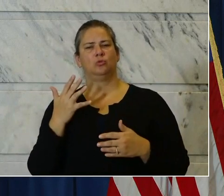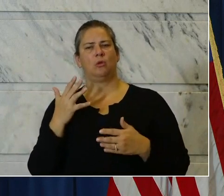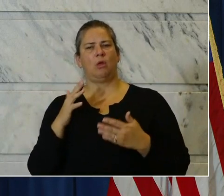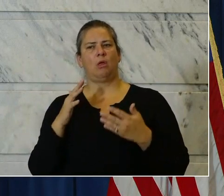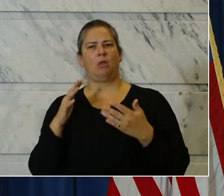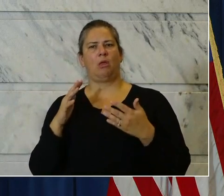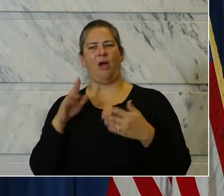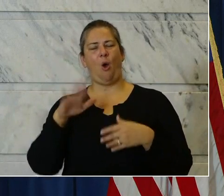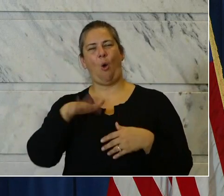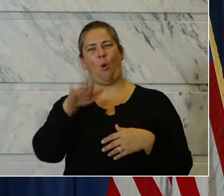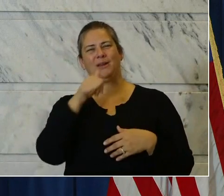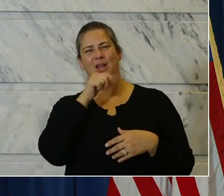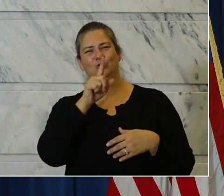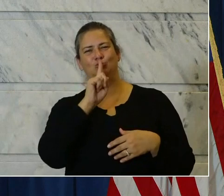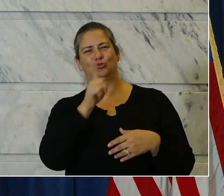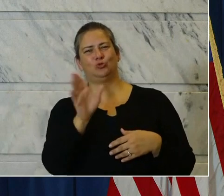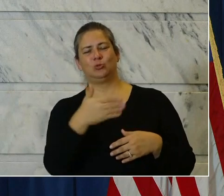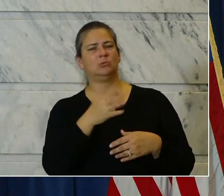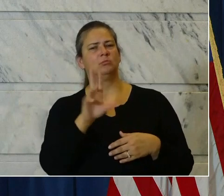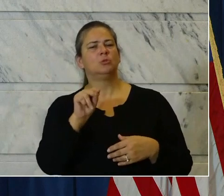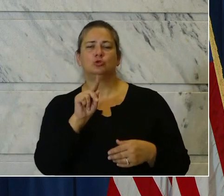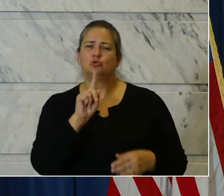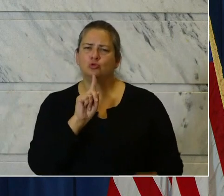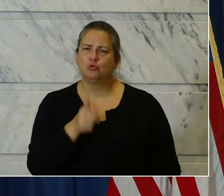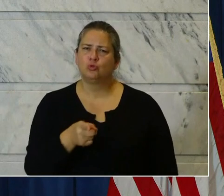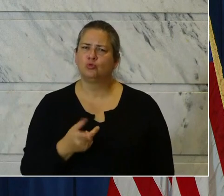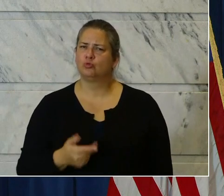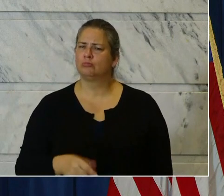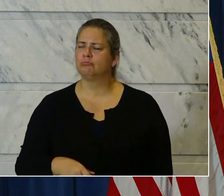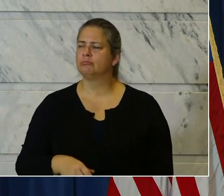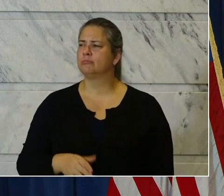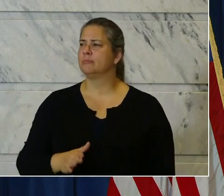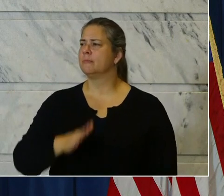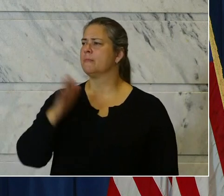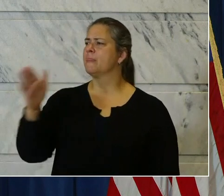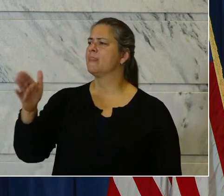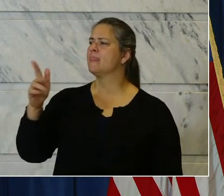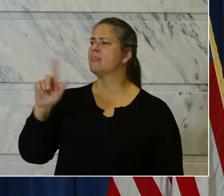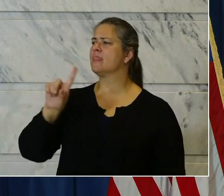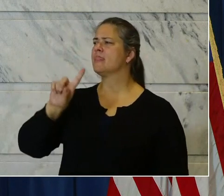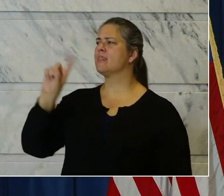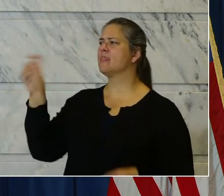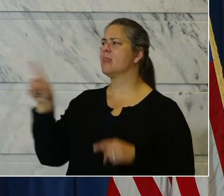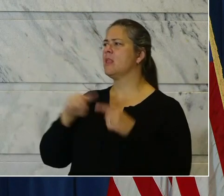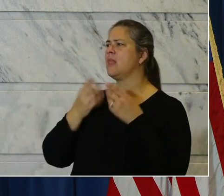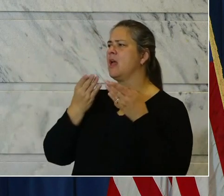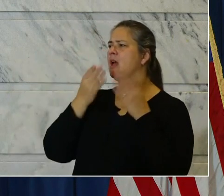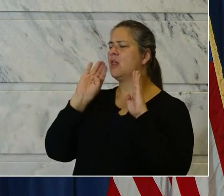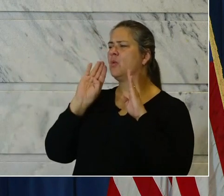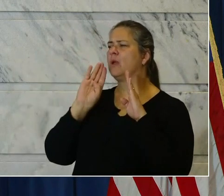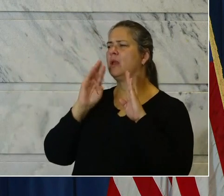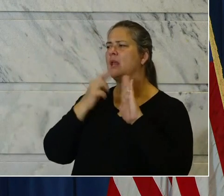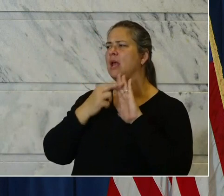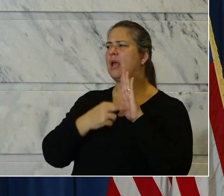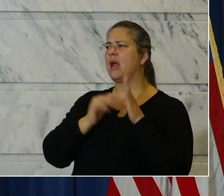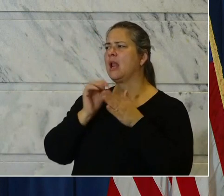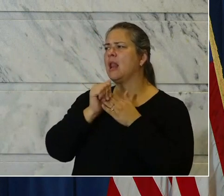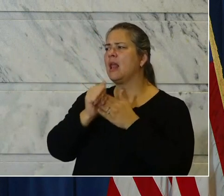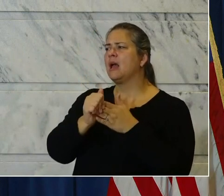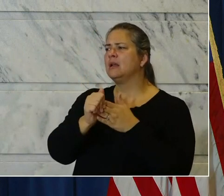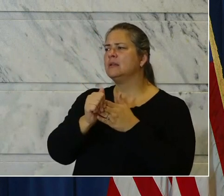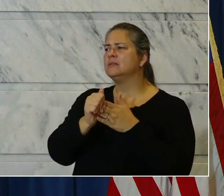TRY TO PUT IT'S NOT BECAUSE